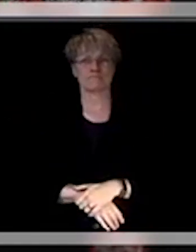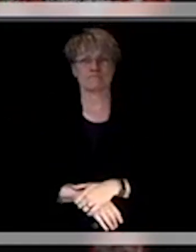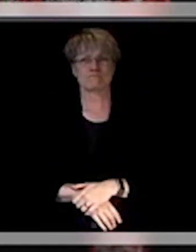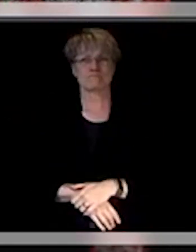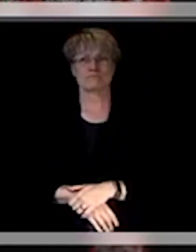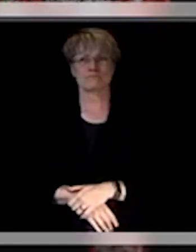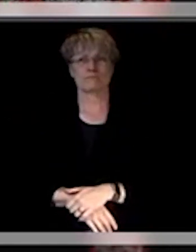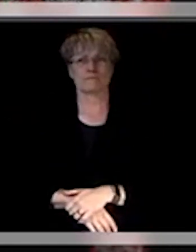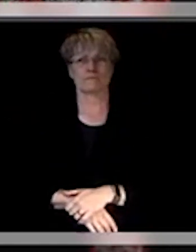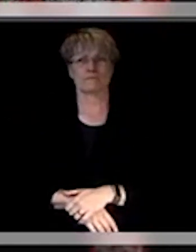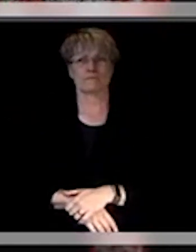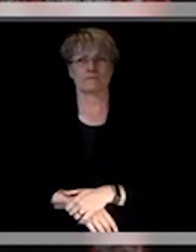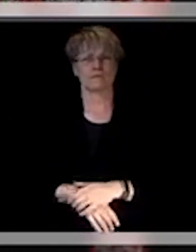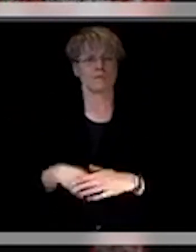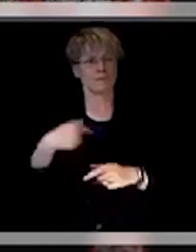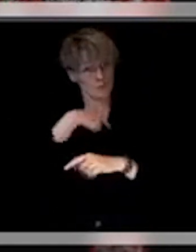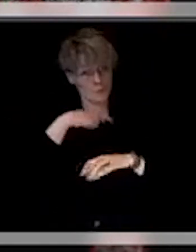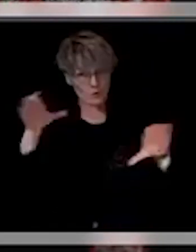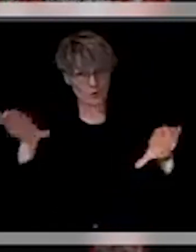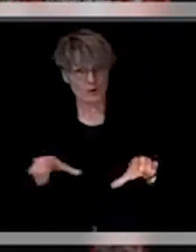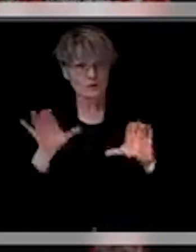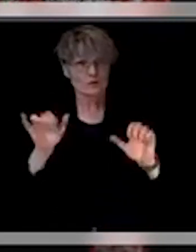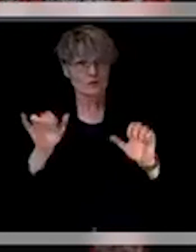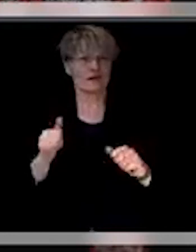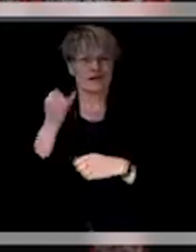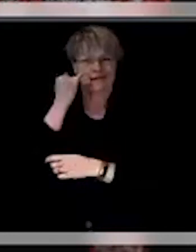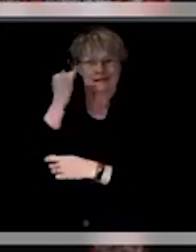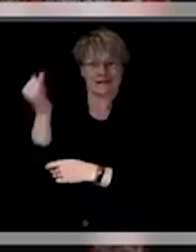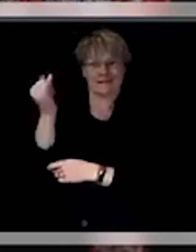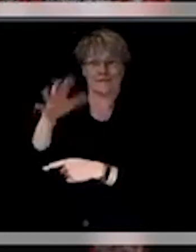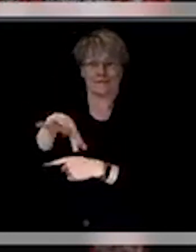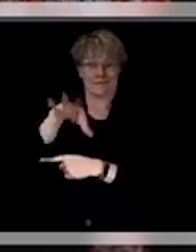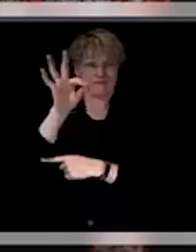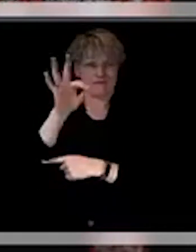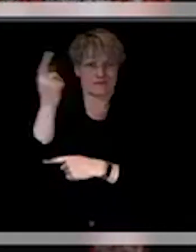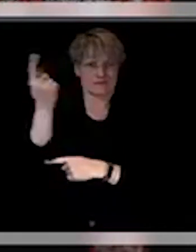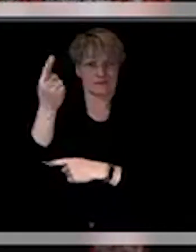reported, that we identify. We can't do it if we don't know about case, so there's still